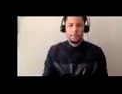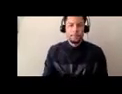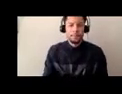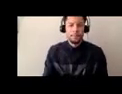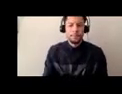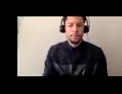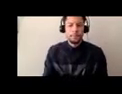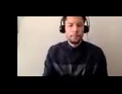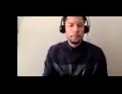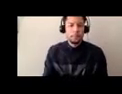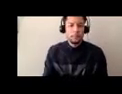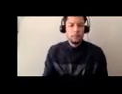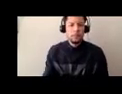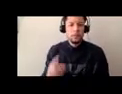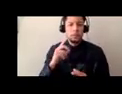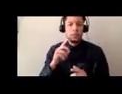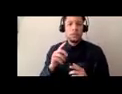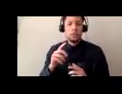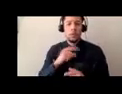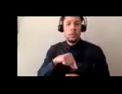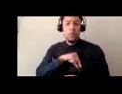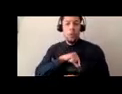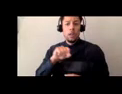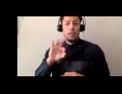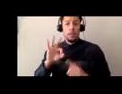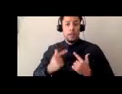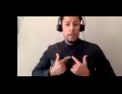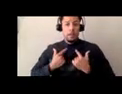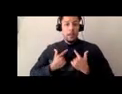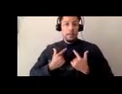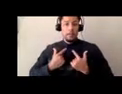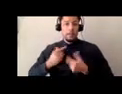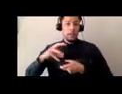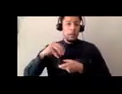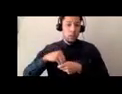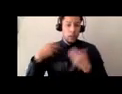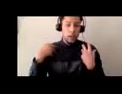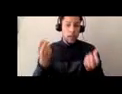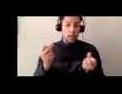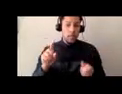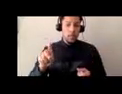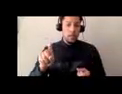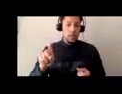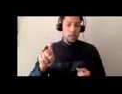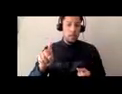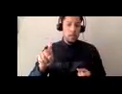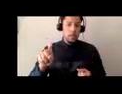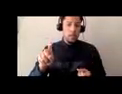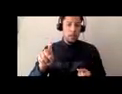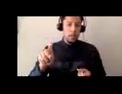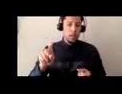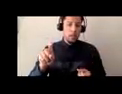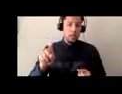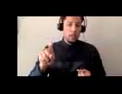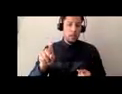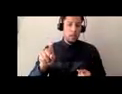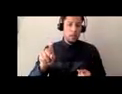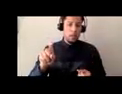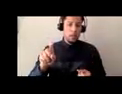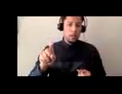Like quality of life being part of health. [indiscernible].